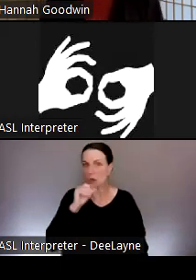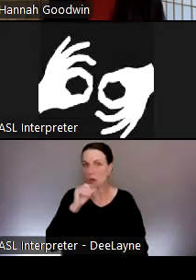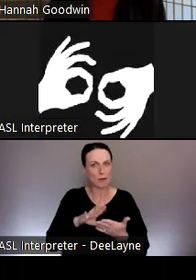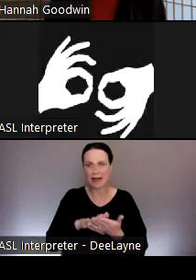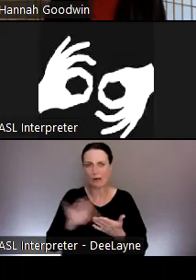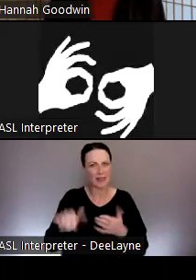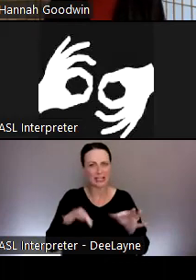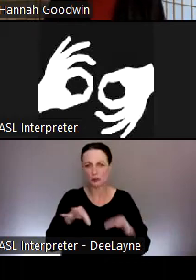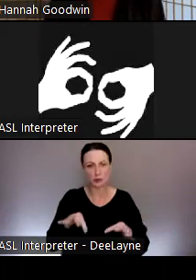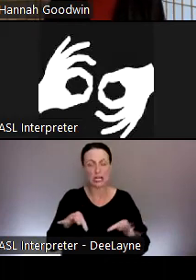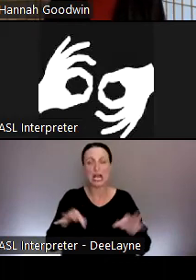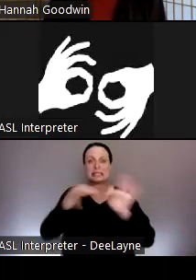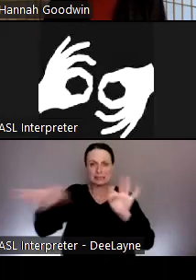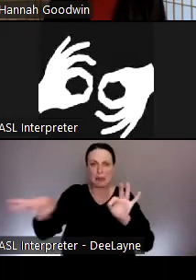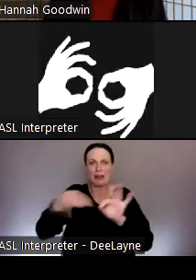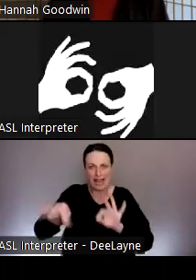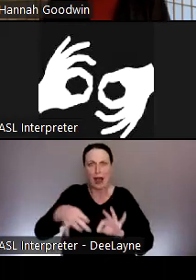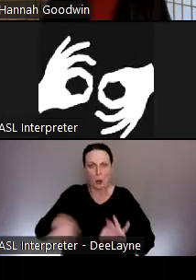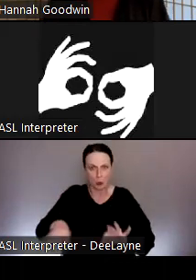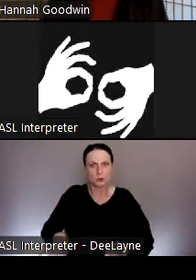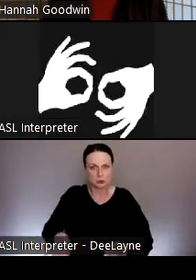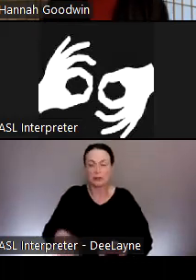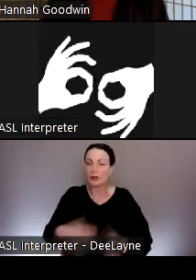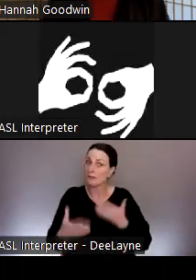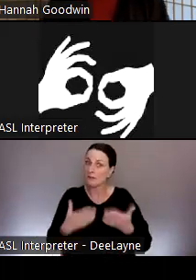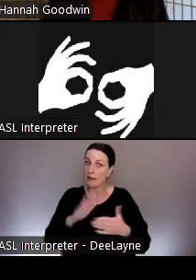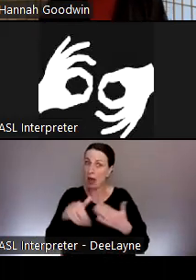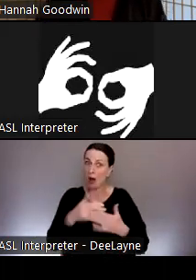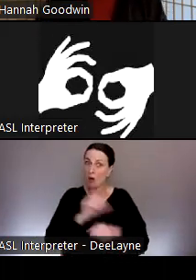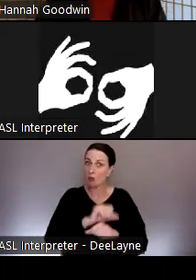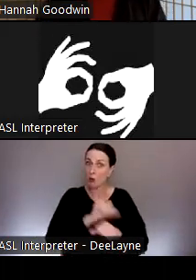Spell it out. Even though we may all be working in accessibility,